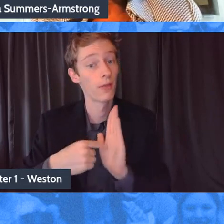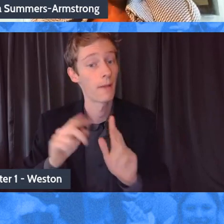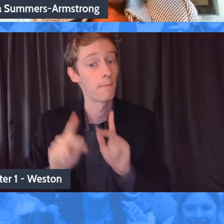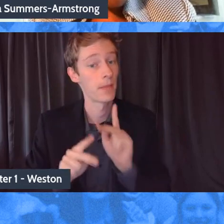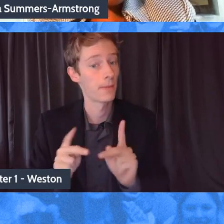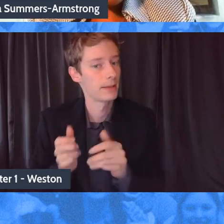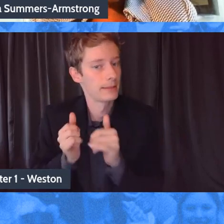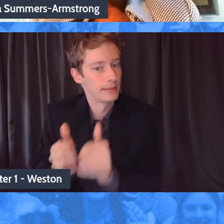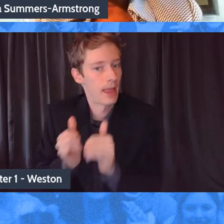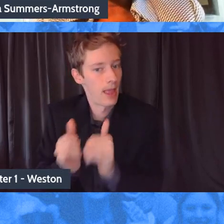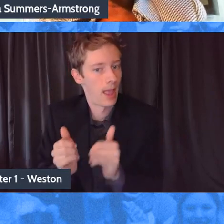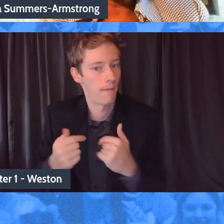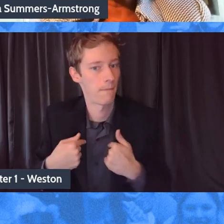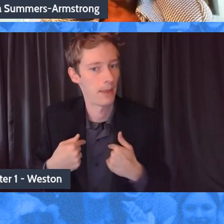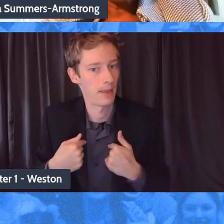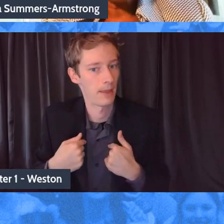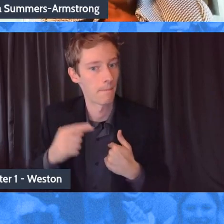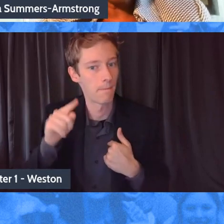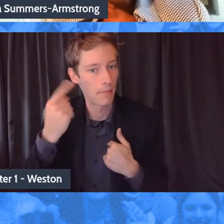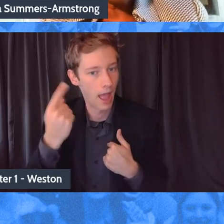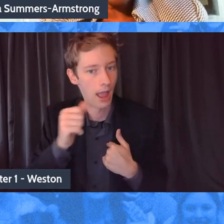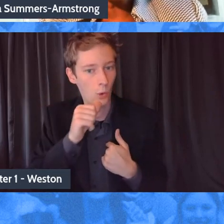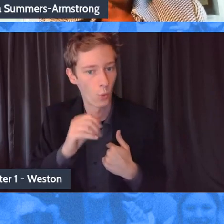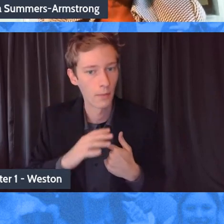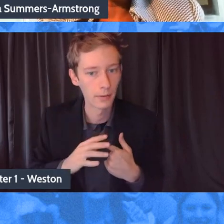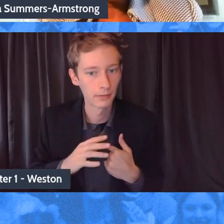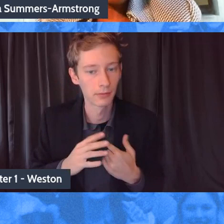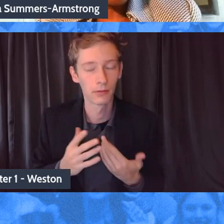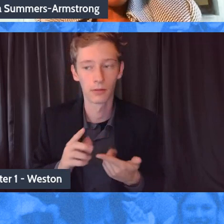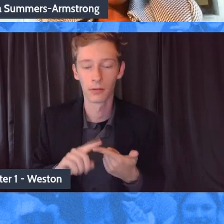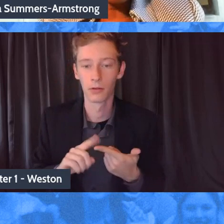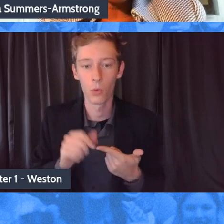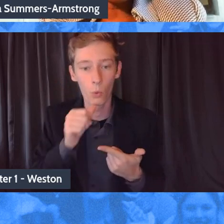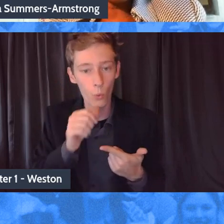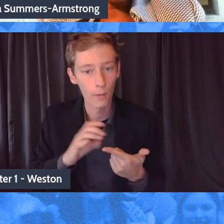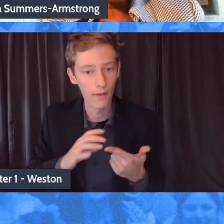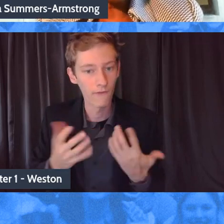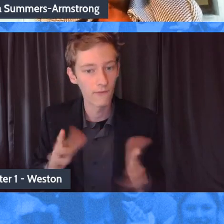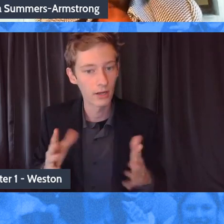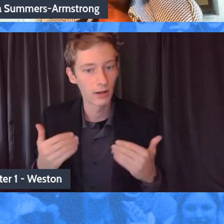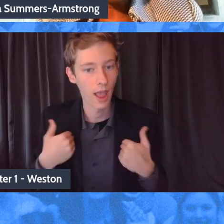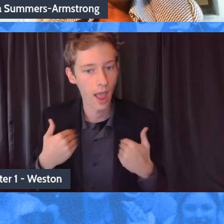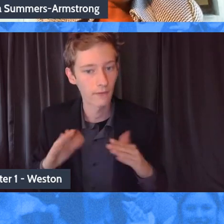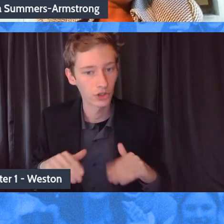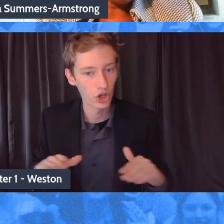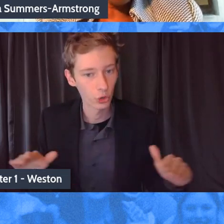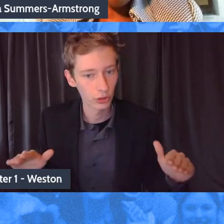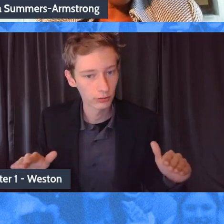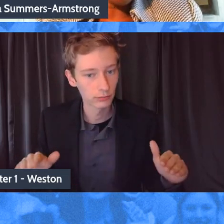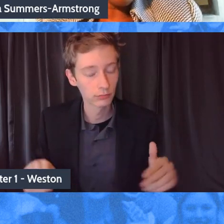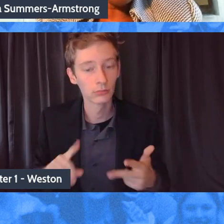black women, women who have had children, women who have lived in poverty,